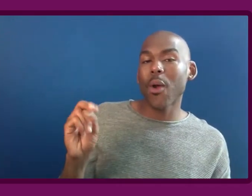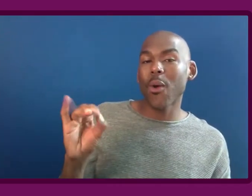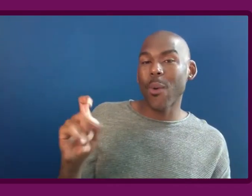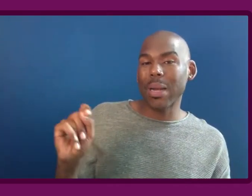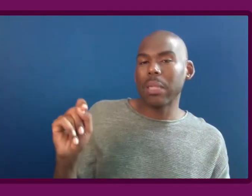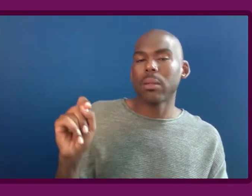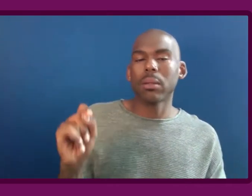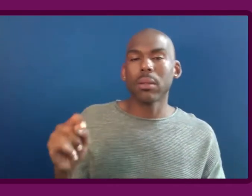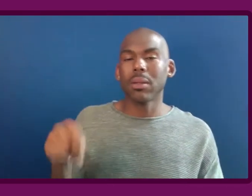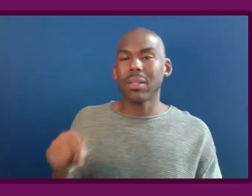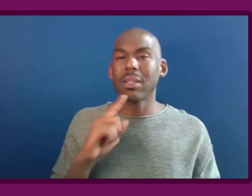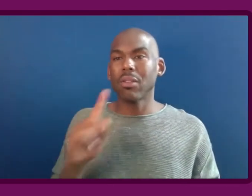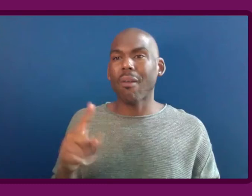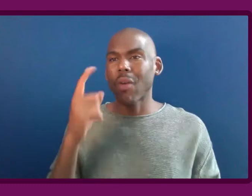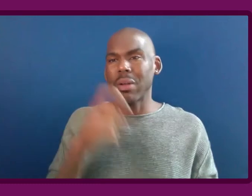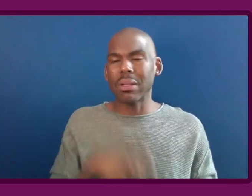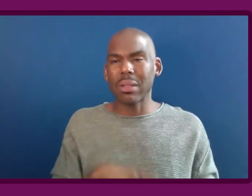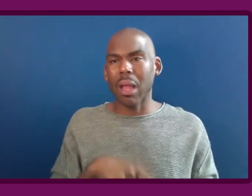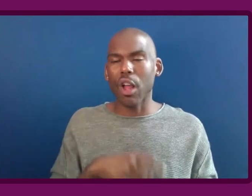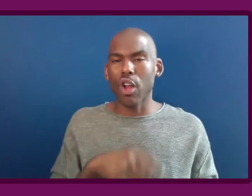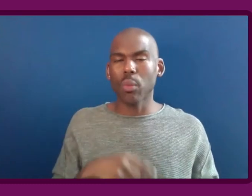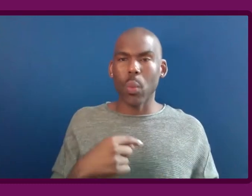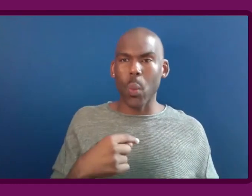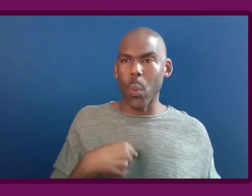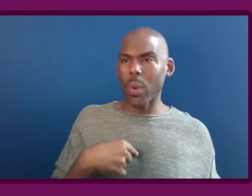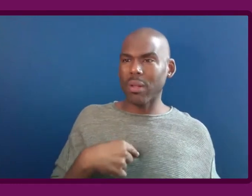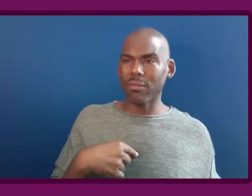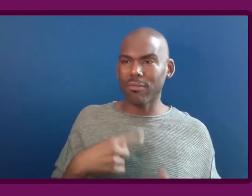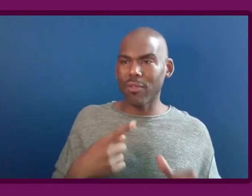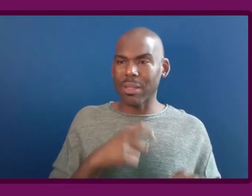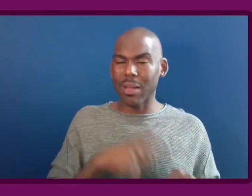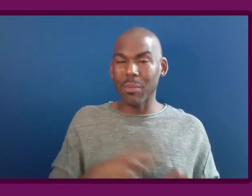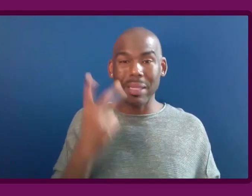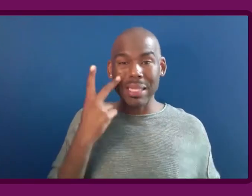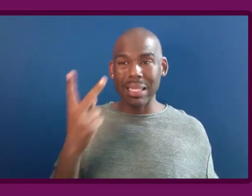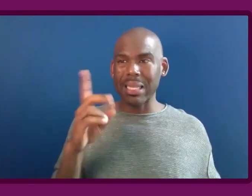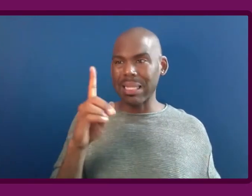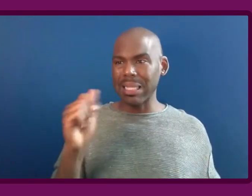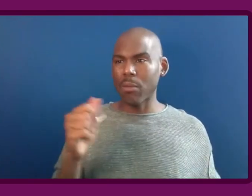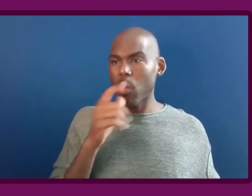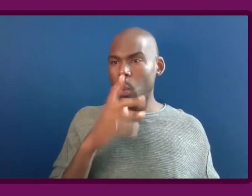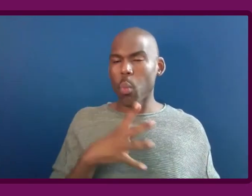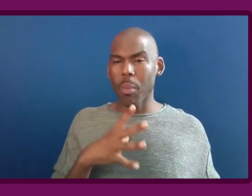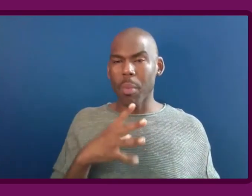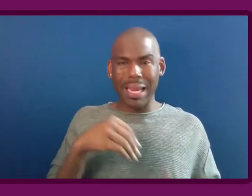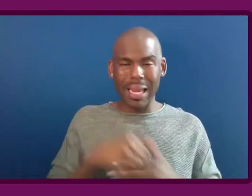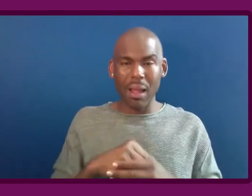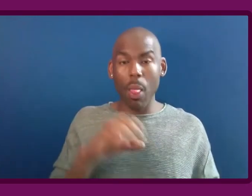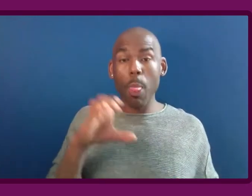been seeing disabled women on the covers of beauty magazines. We were never considered beautiful.